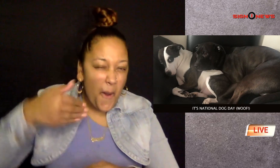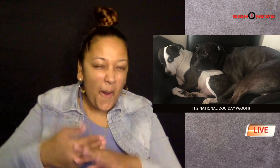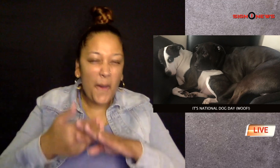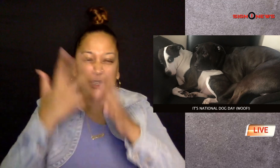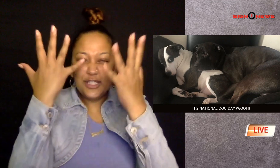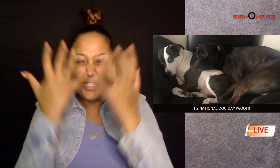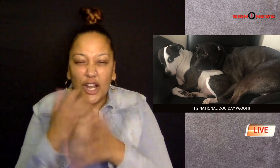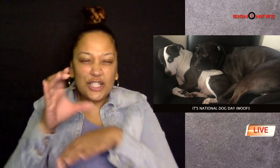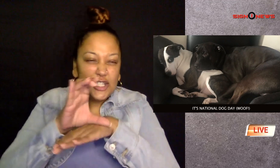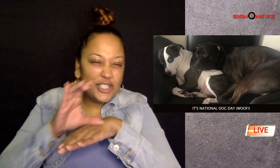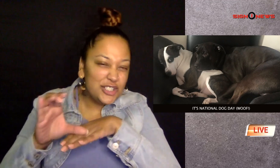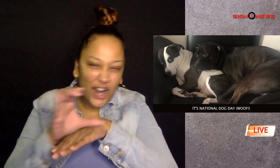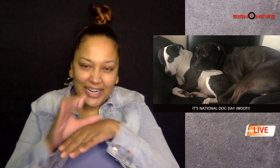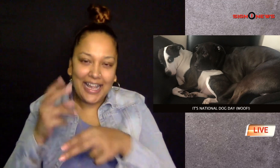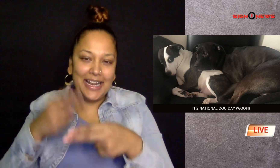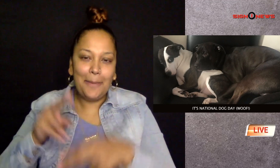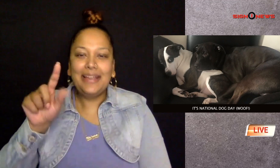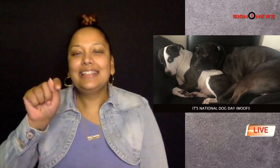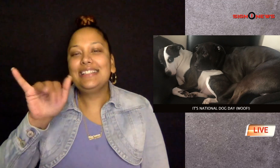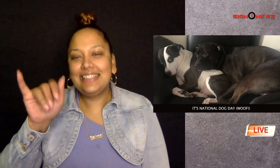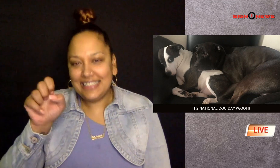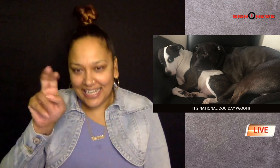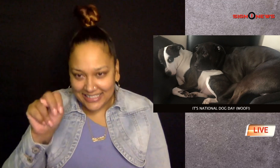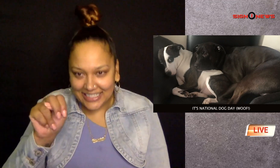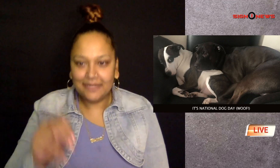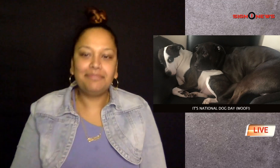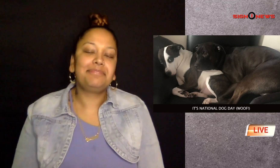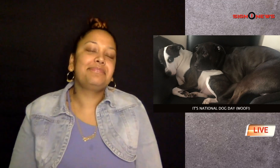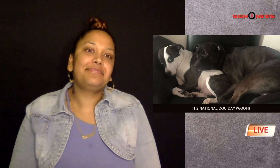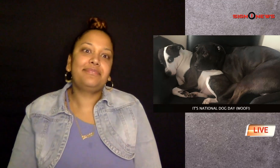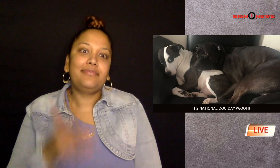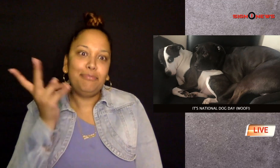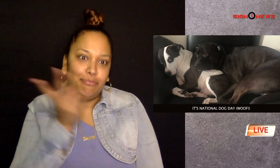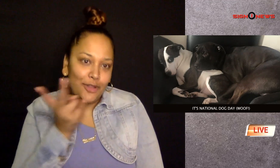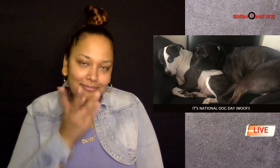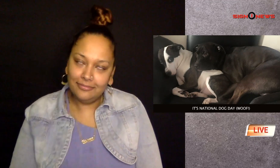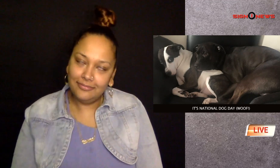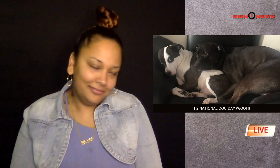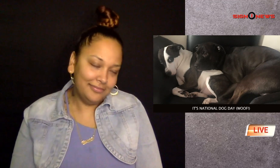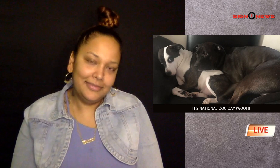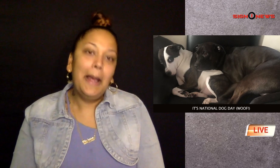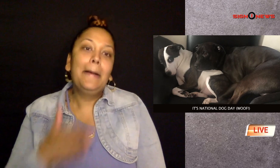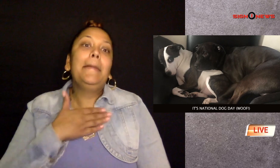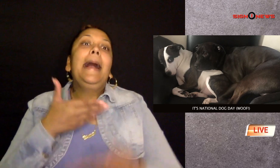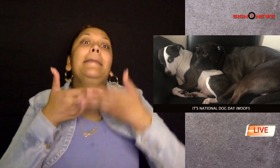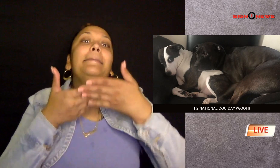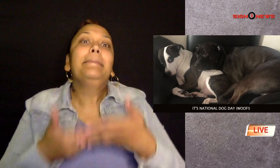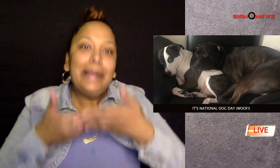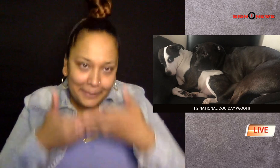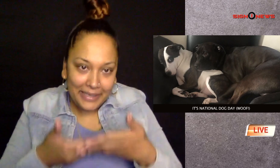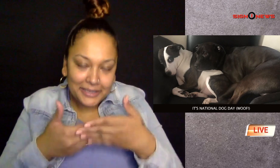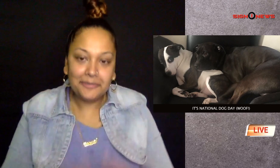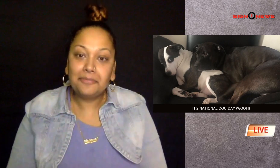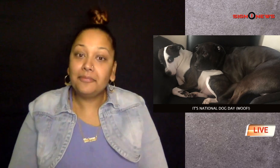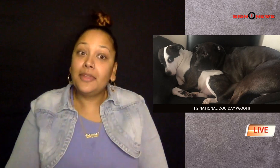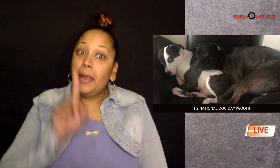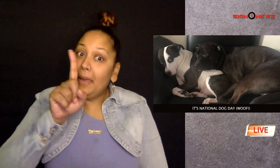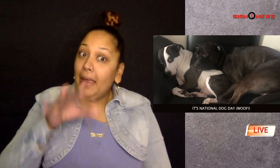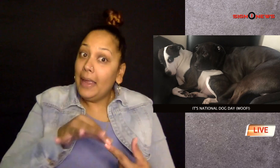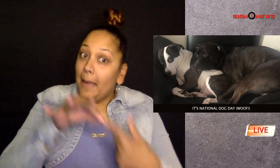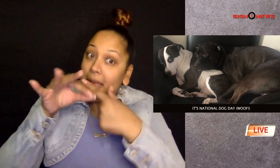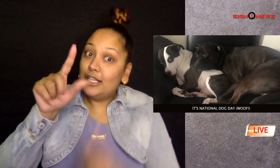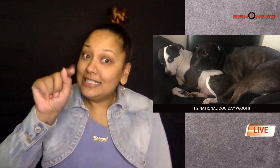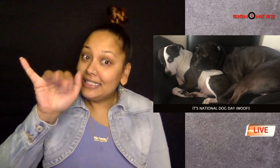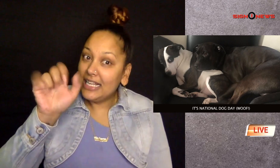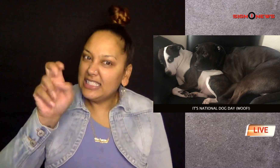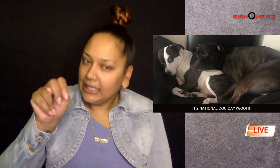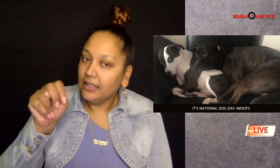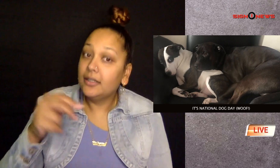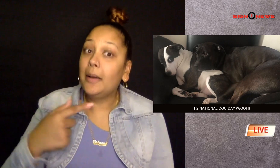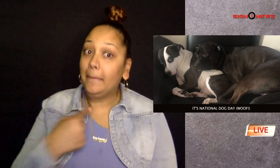and the dark chocolate dog that's Tyson both of them are my babies but especially Tyson